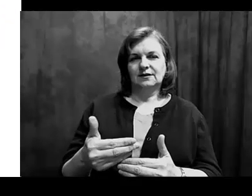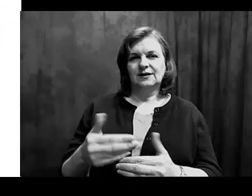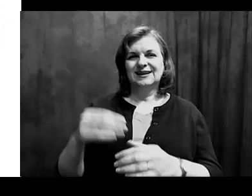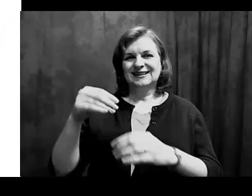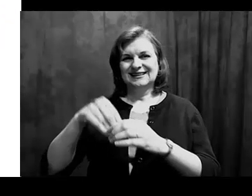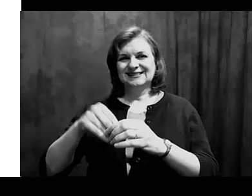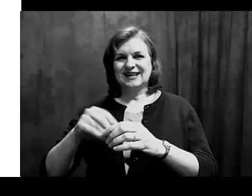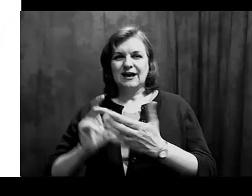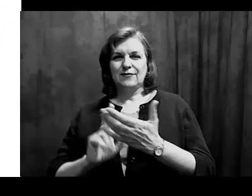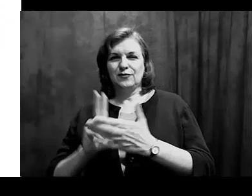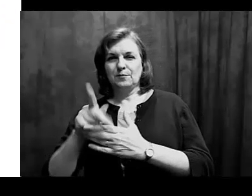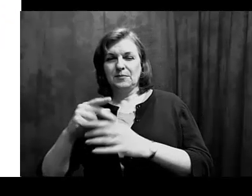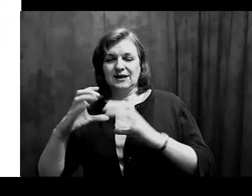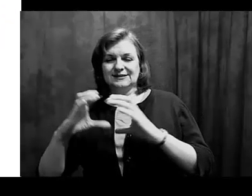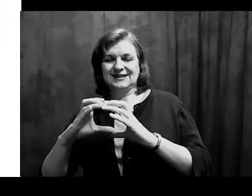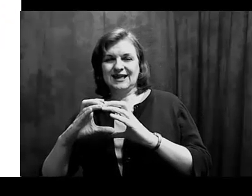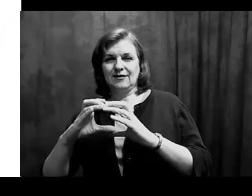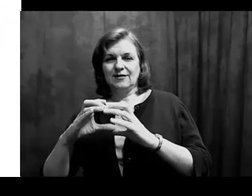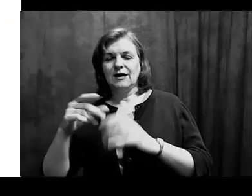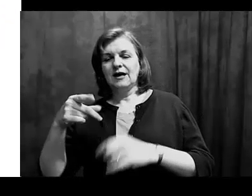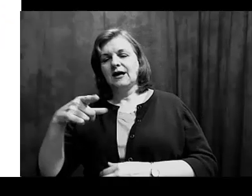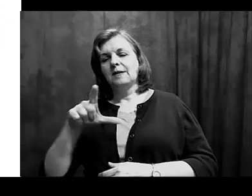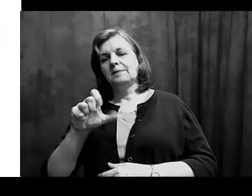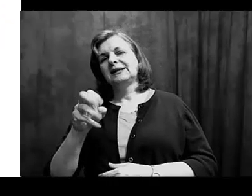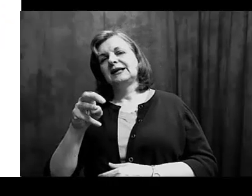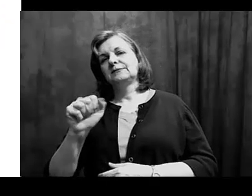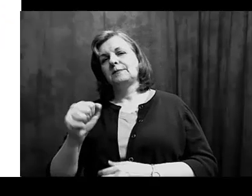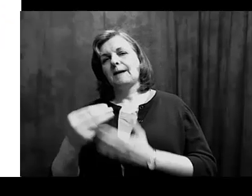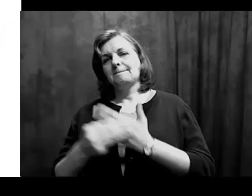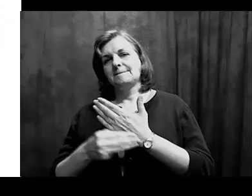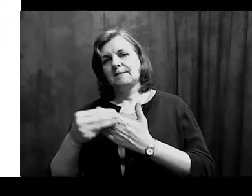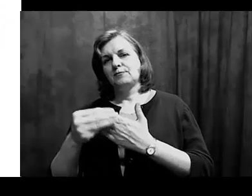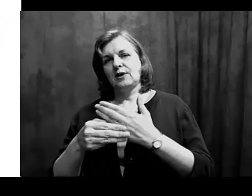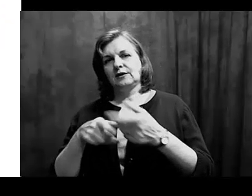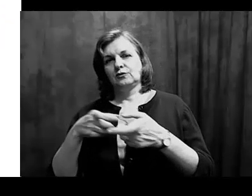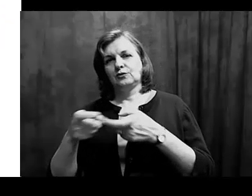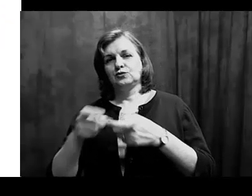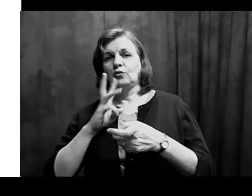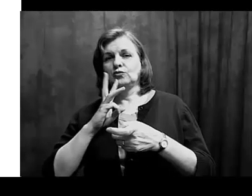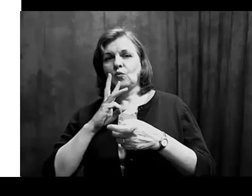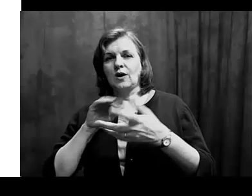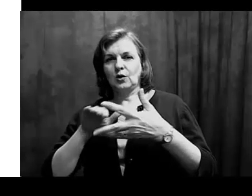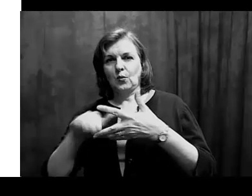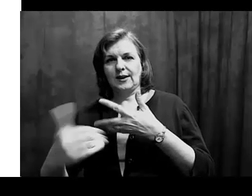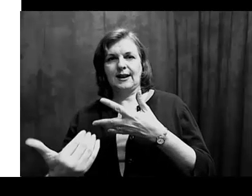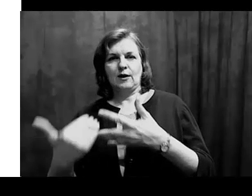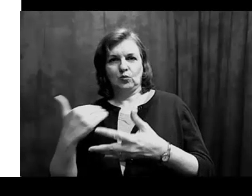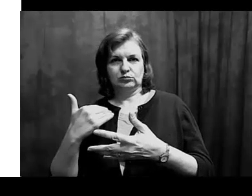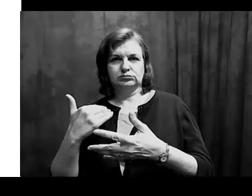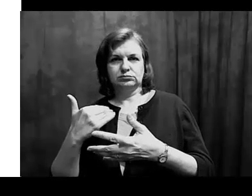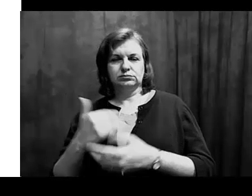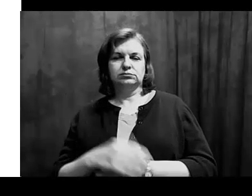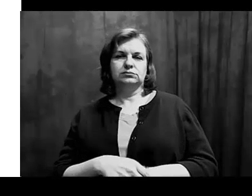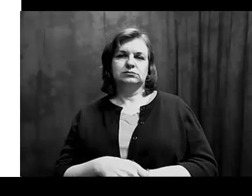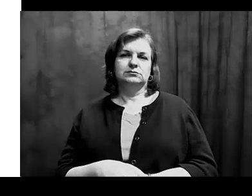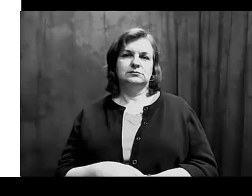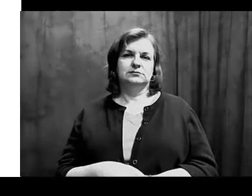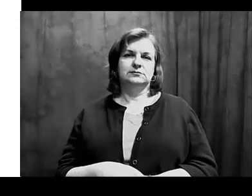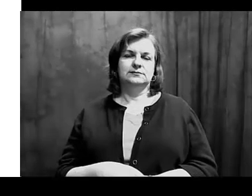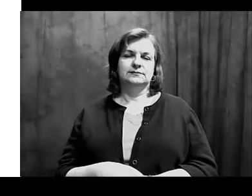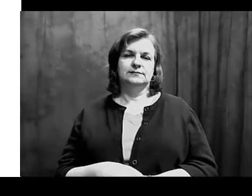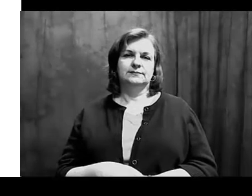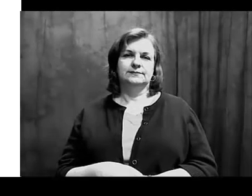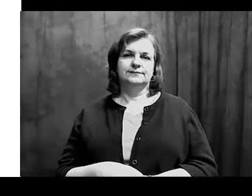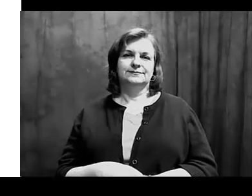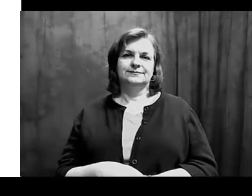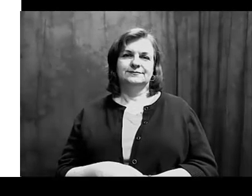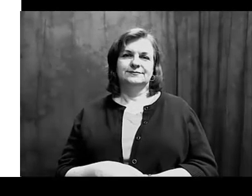I will show you these in a prettier environment in a second but we have to distinguish between plant cells and animal cells here